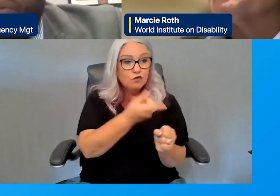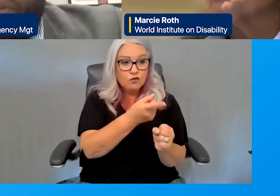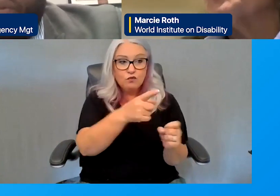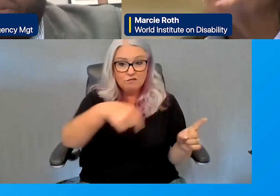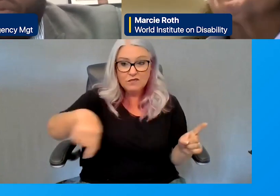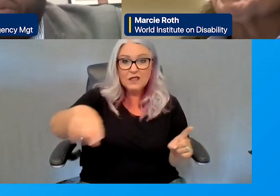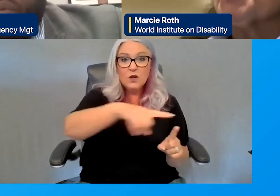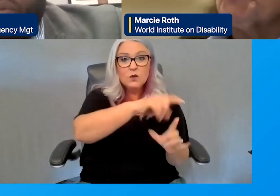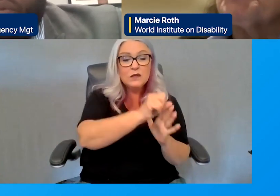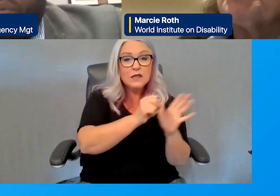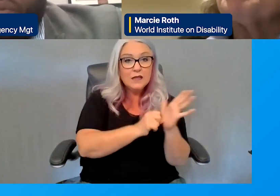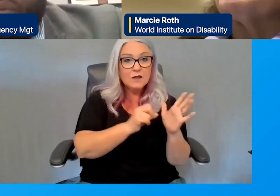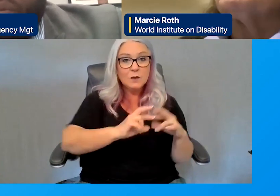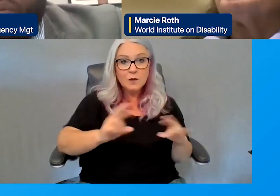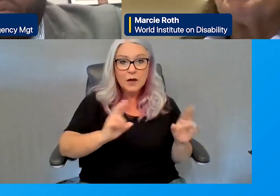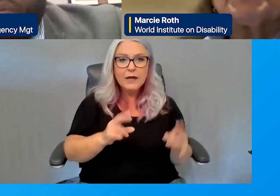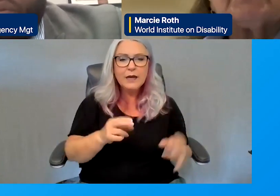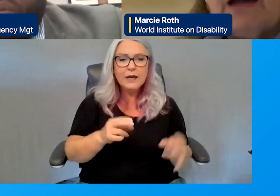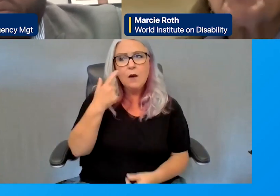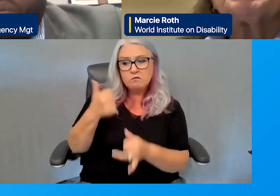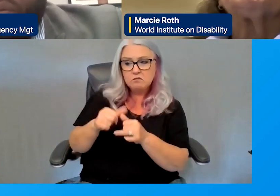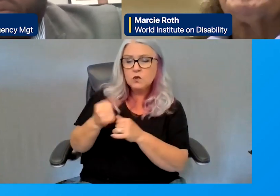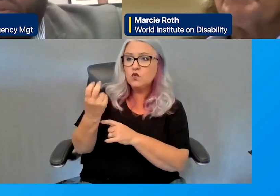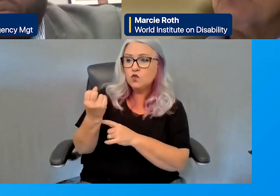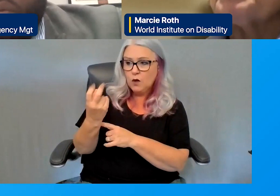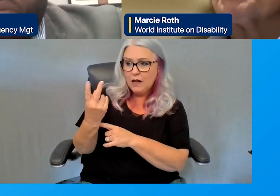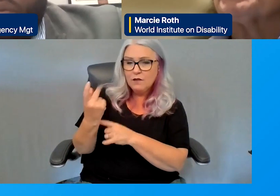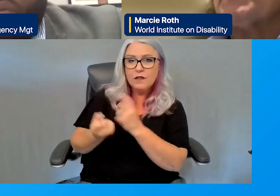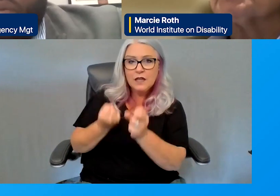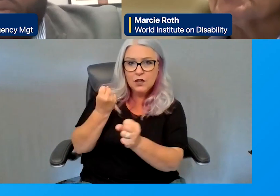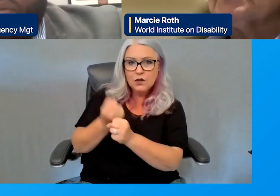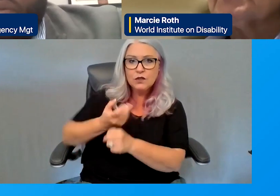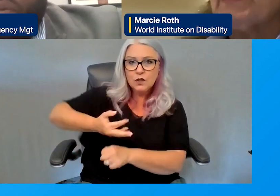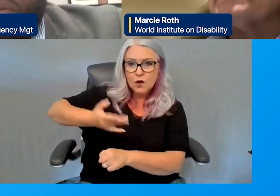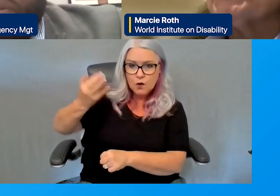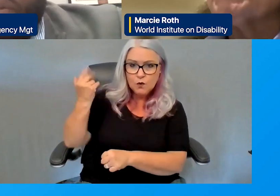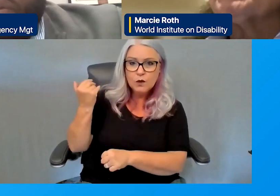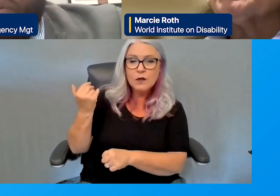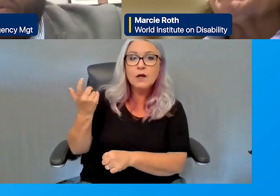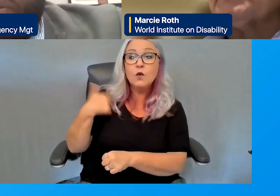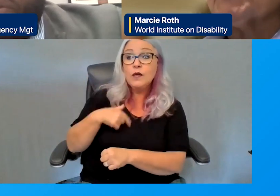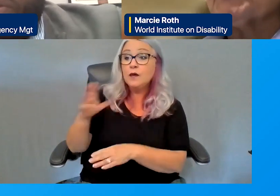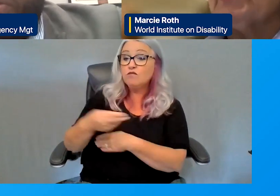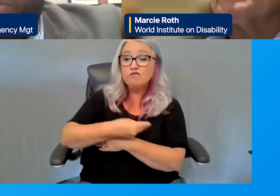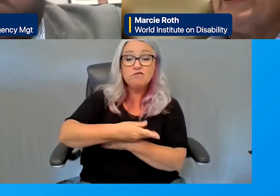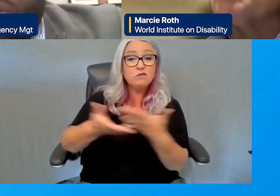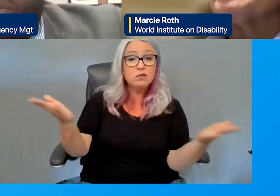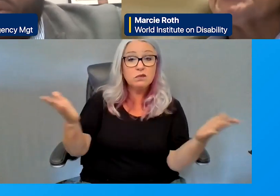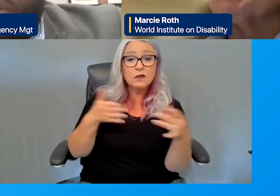And 12 years ago when I was there we put out guidance to the